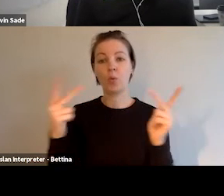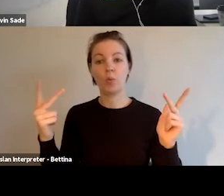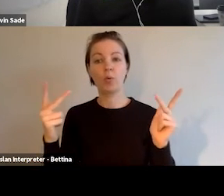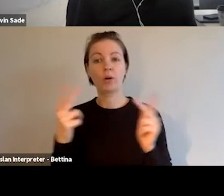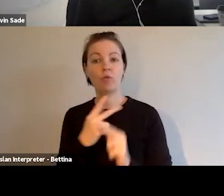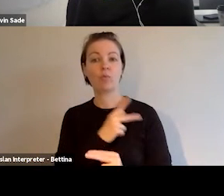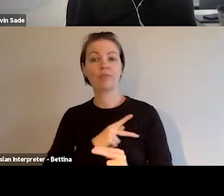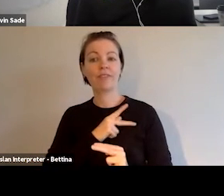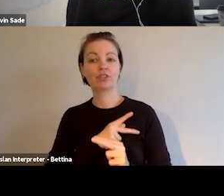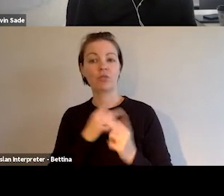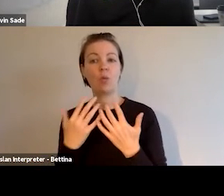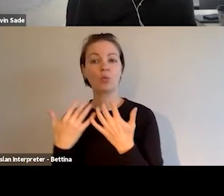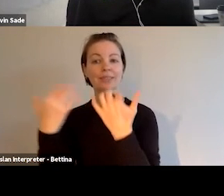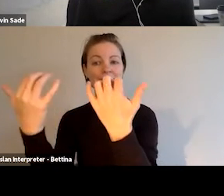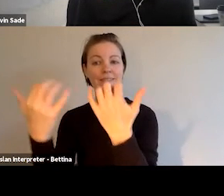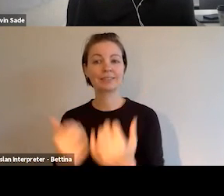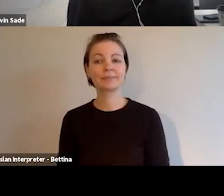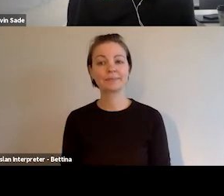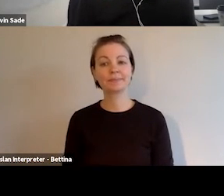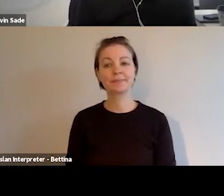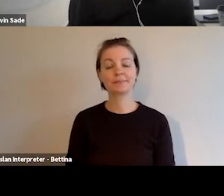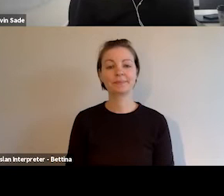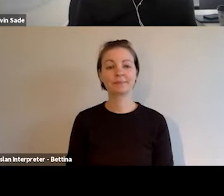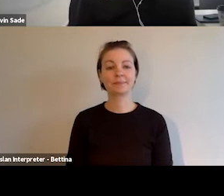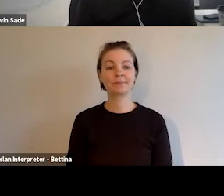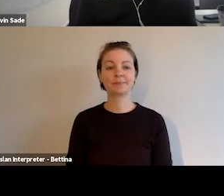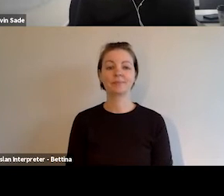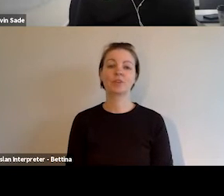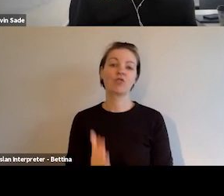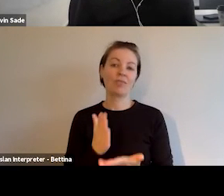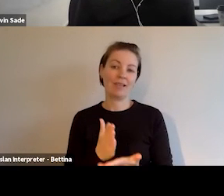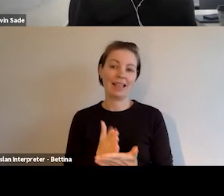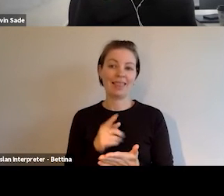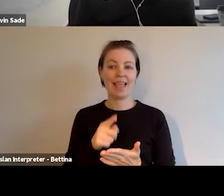So that is the essential framework.